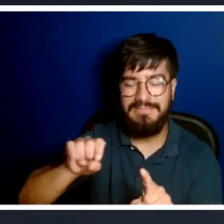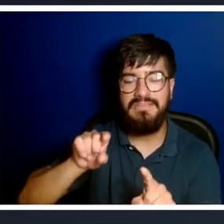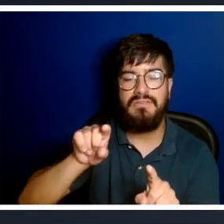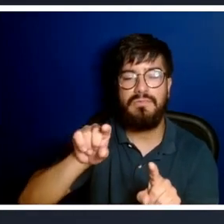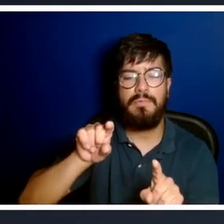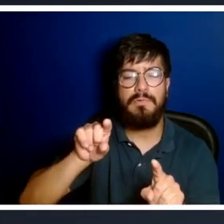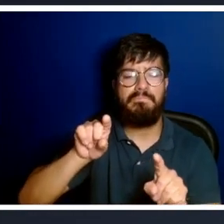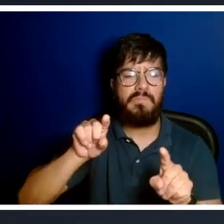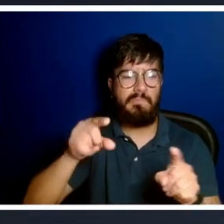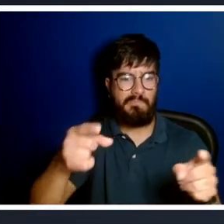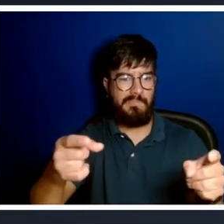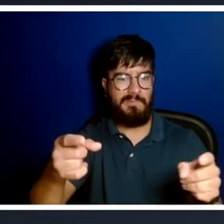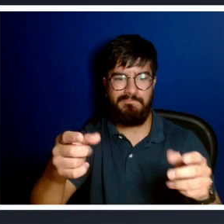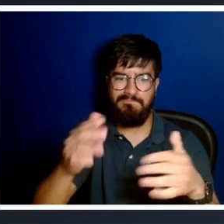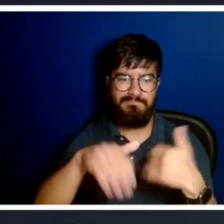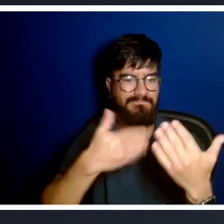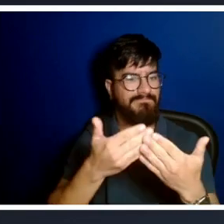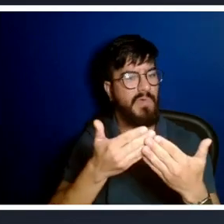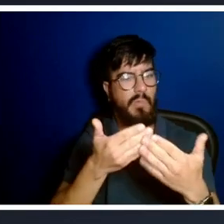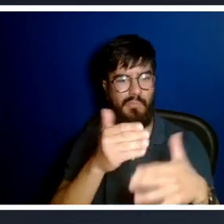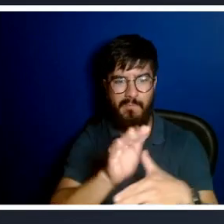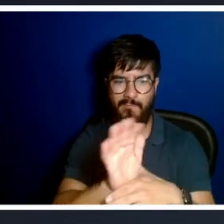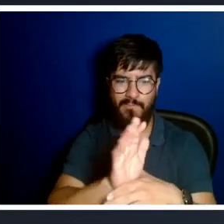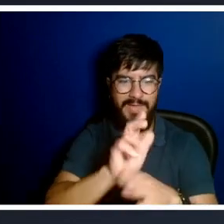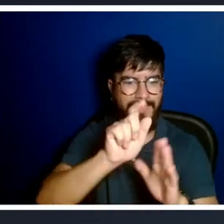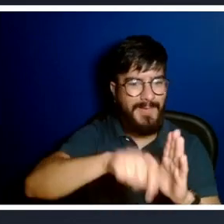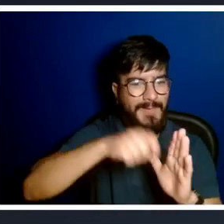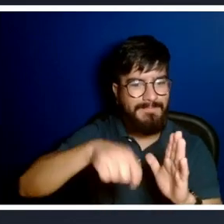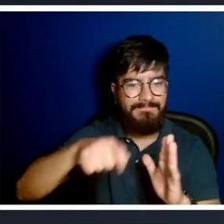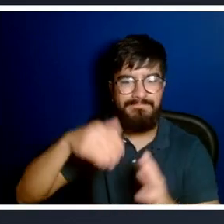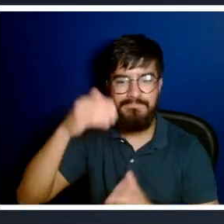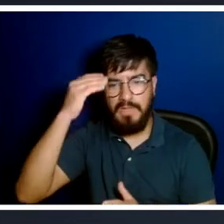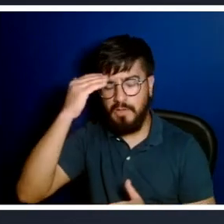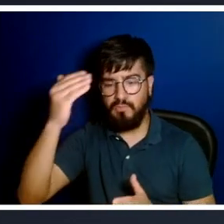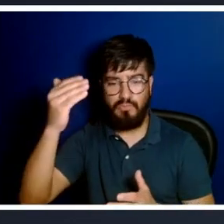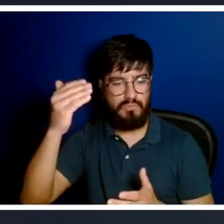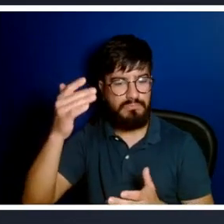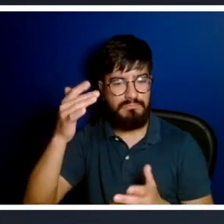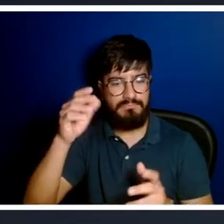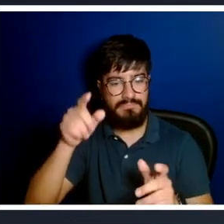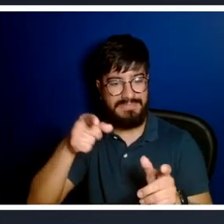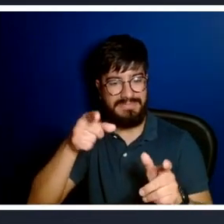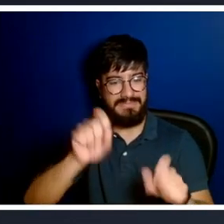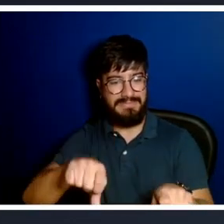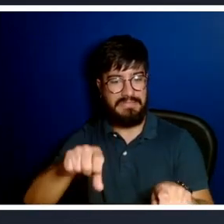you can find a stamp to connect to just about anything. And these videos do connect to museum